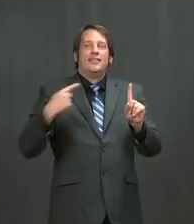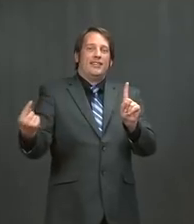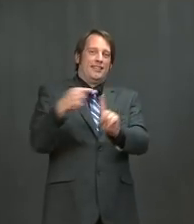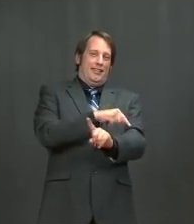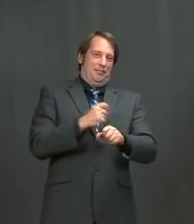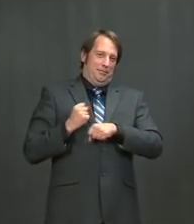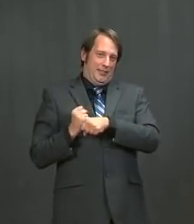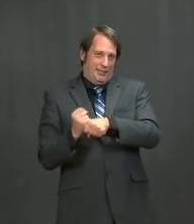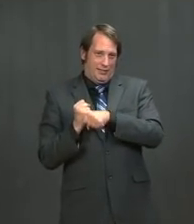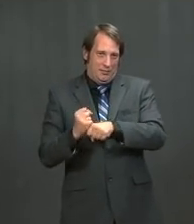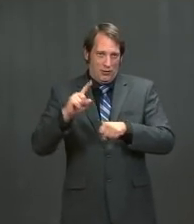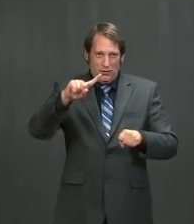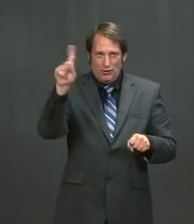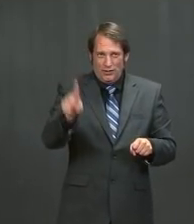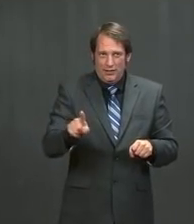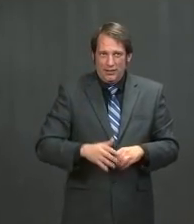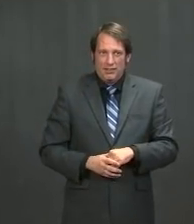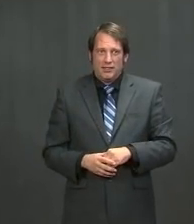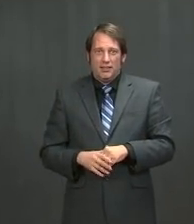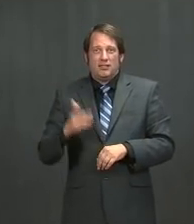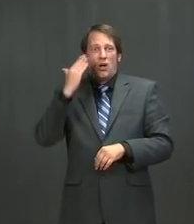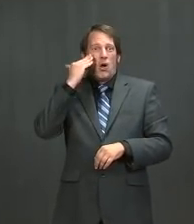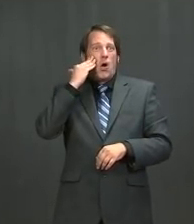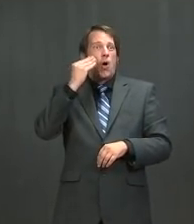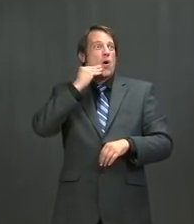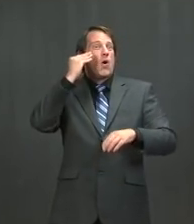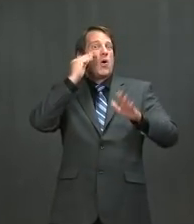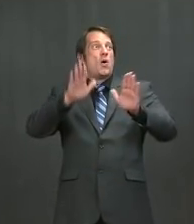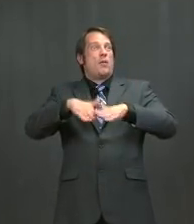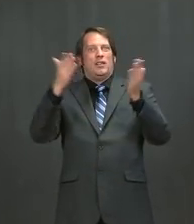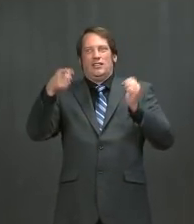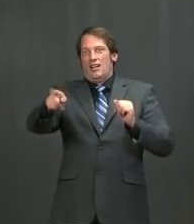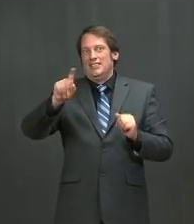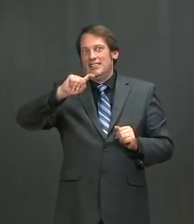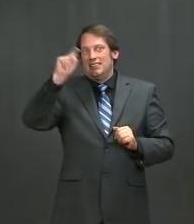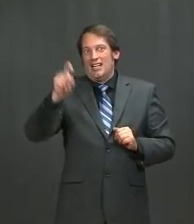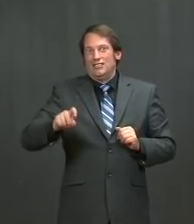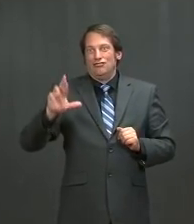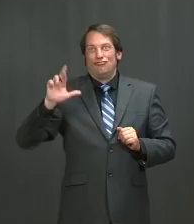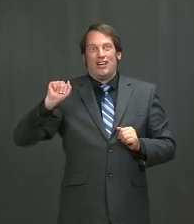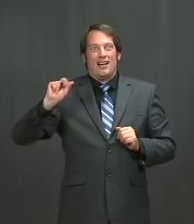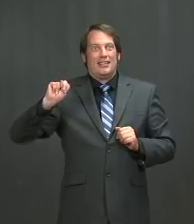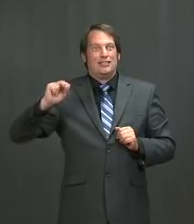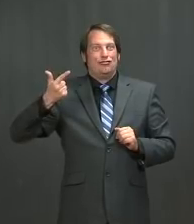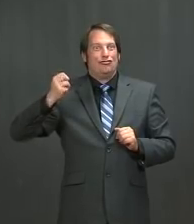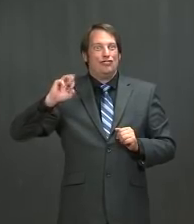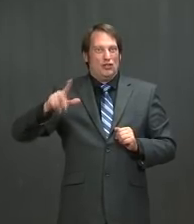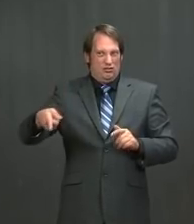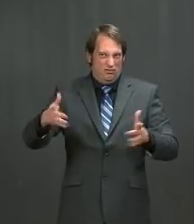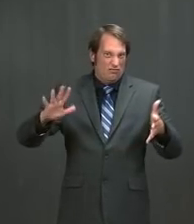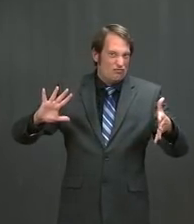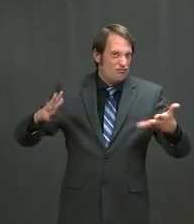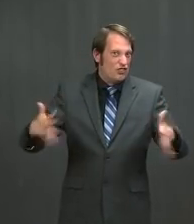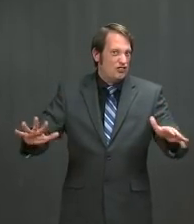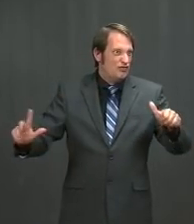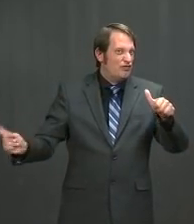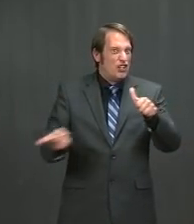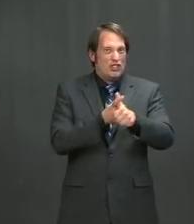is the first major league sports event since the pandemic started that -- excuse me -- that allows an open -- a full -- a full house.